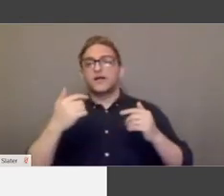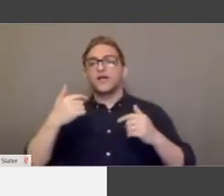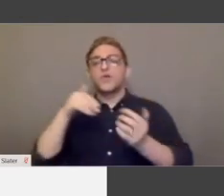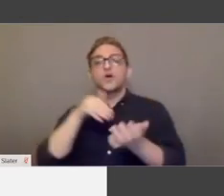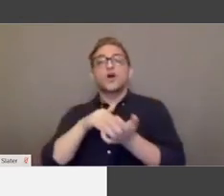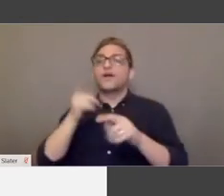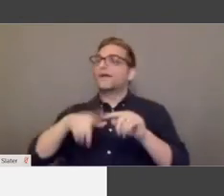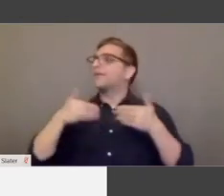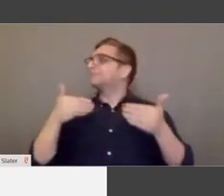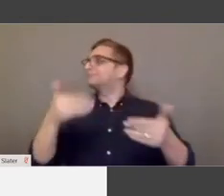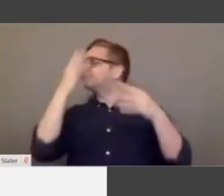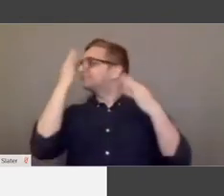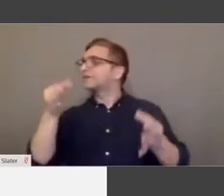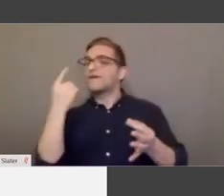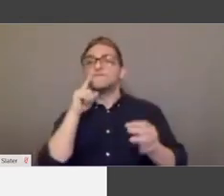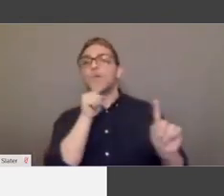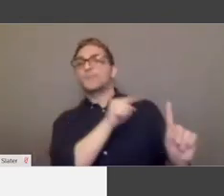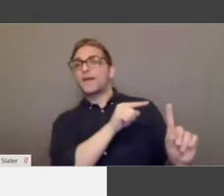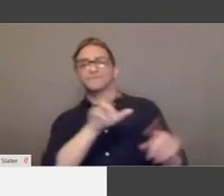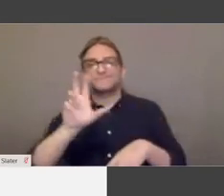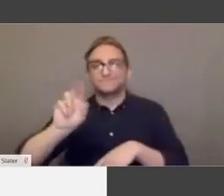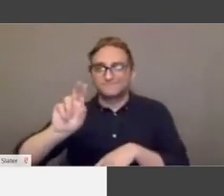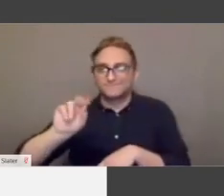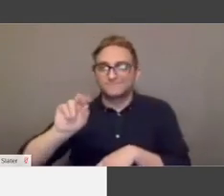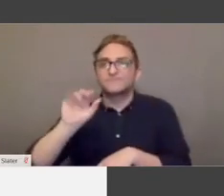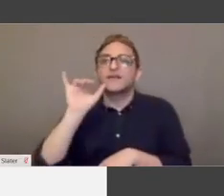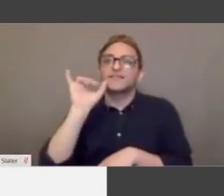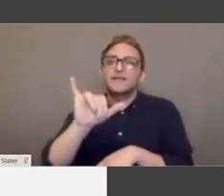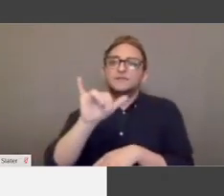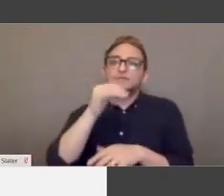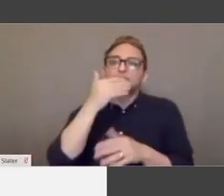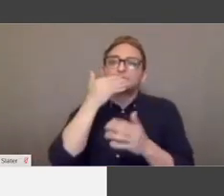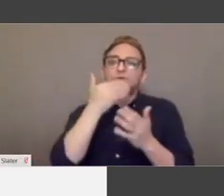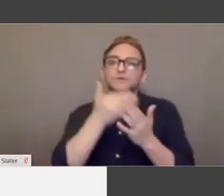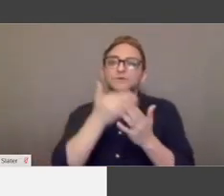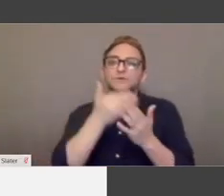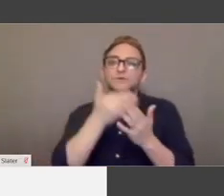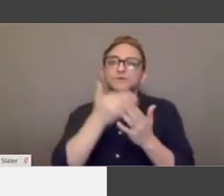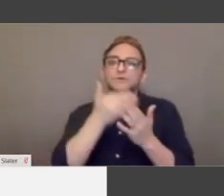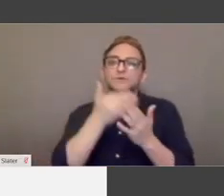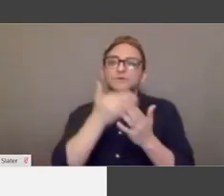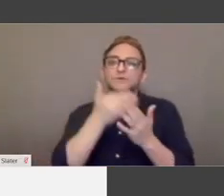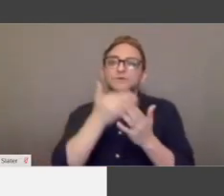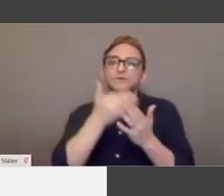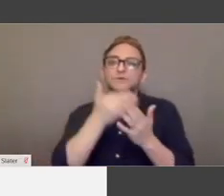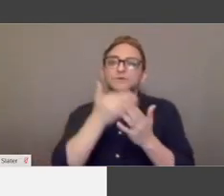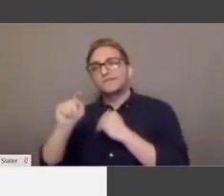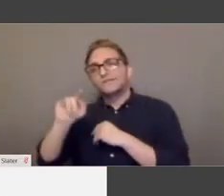you have to take ‑‑ which is a good rule of thumb under Title III but it specifically